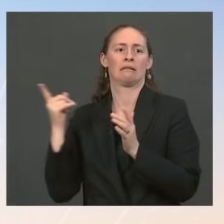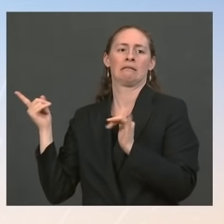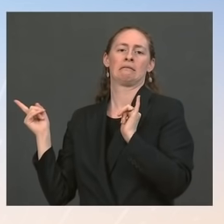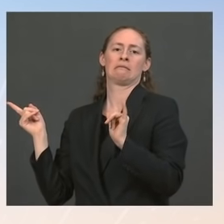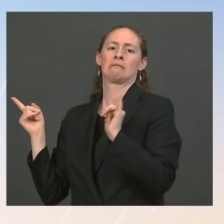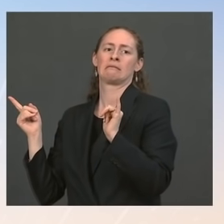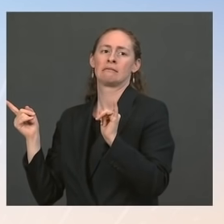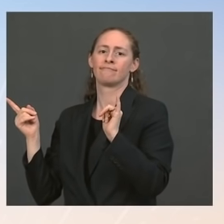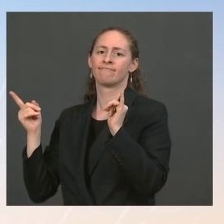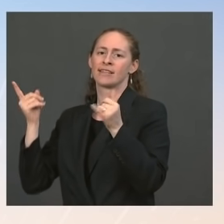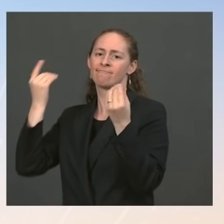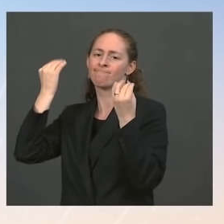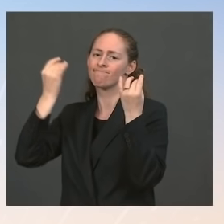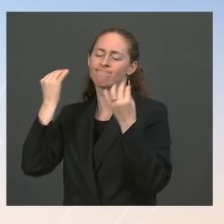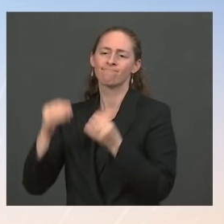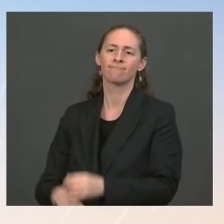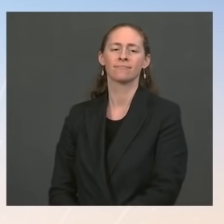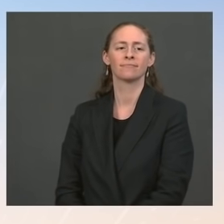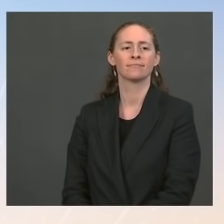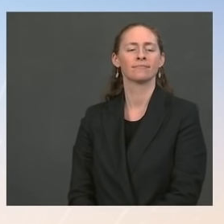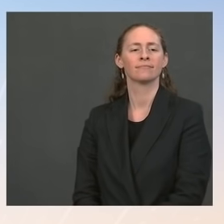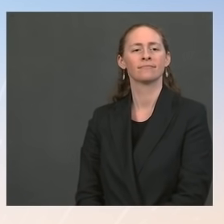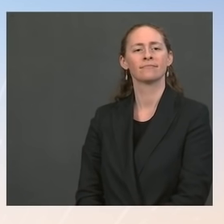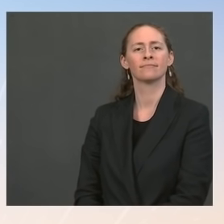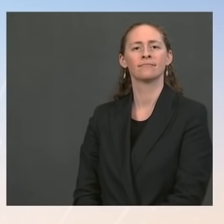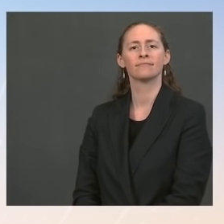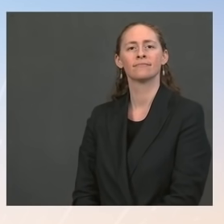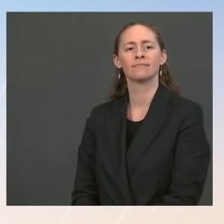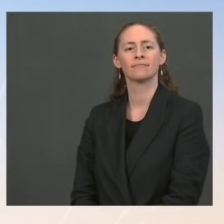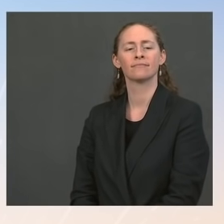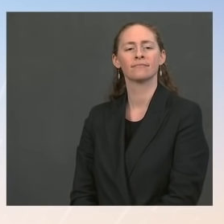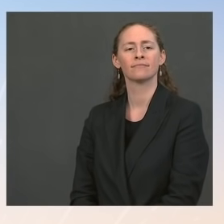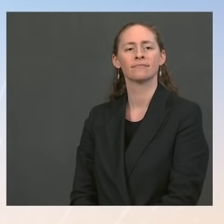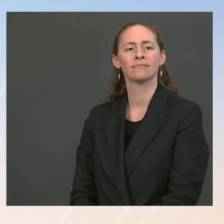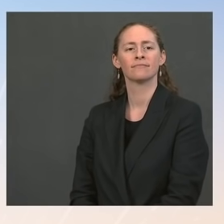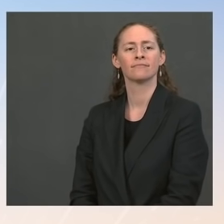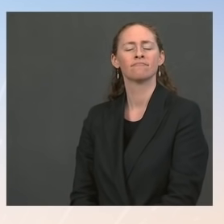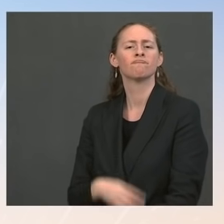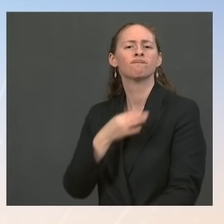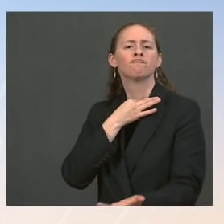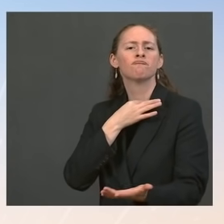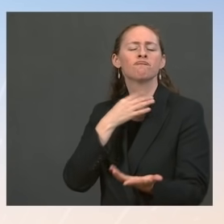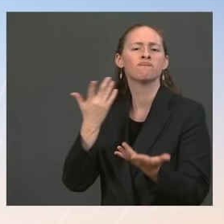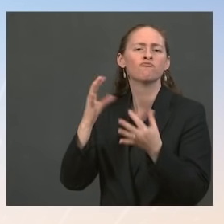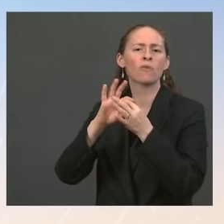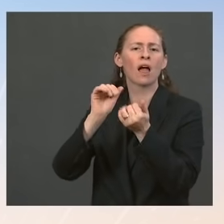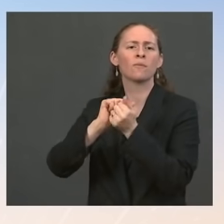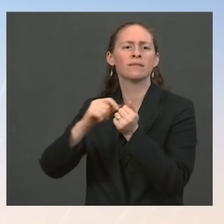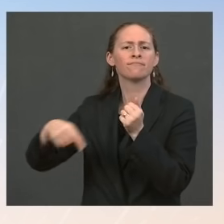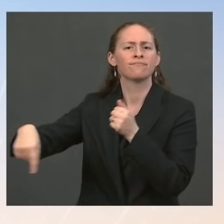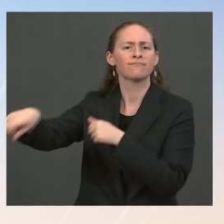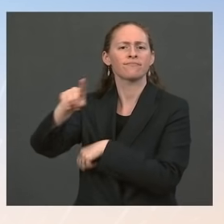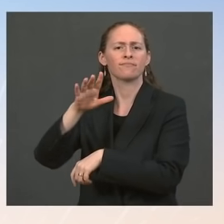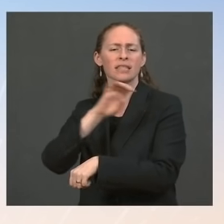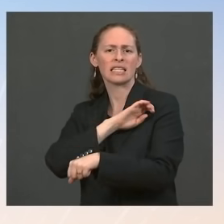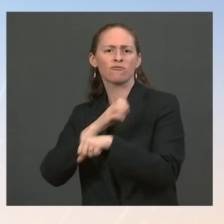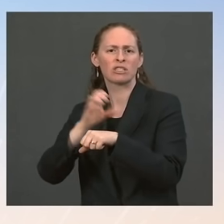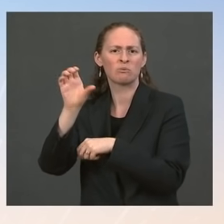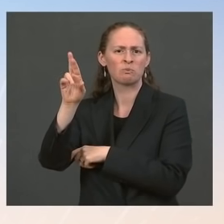The Press: Thank you, Jen. A quick question on the energy crisis. Oil prices have reached $80 a barrel -- first time in three years.